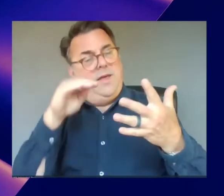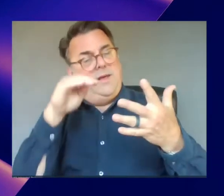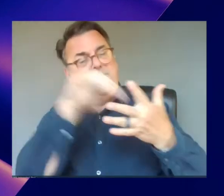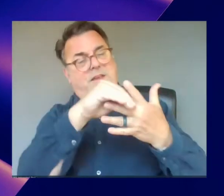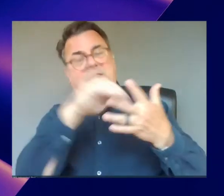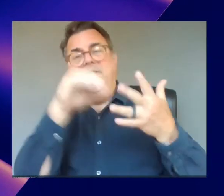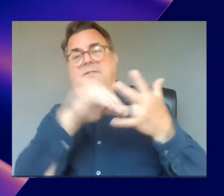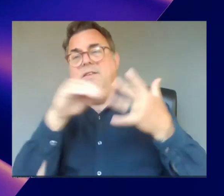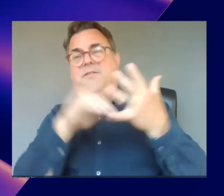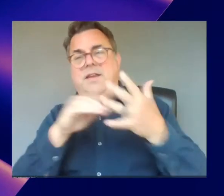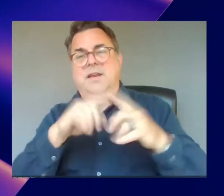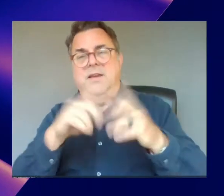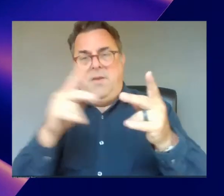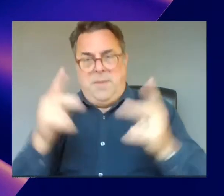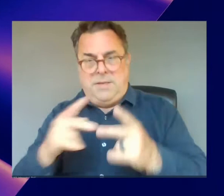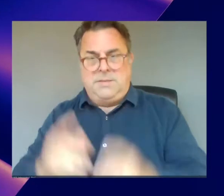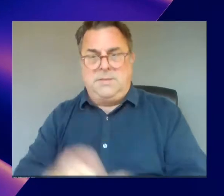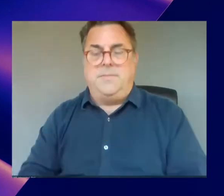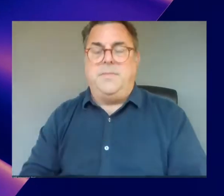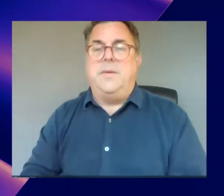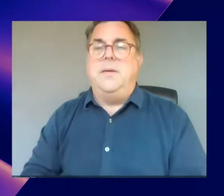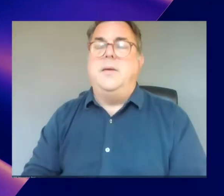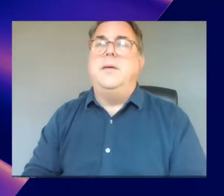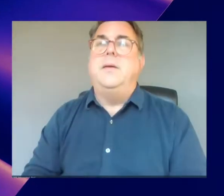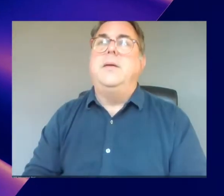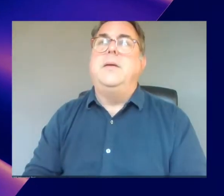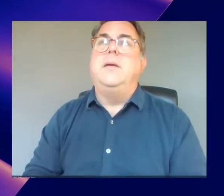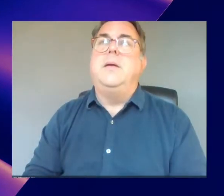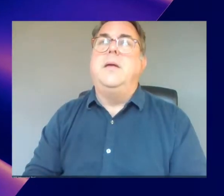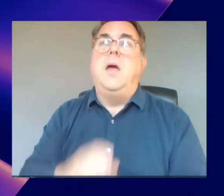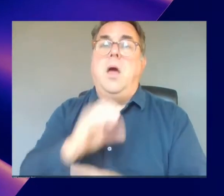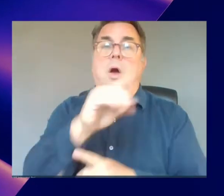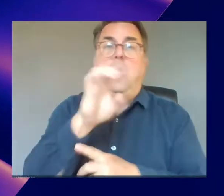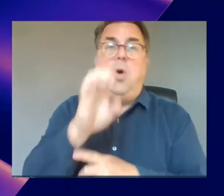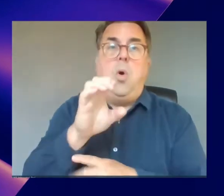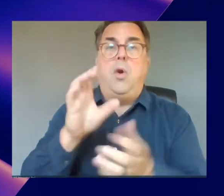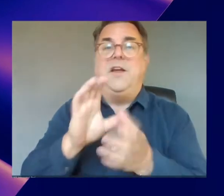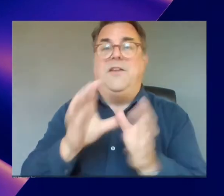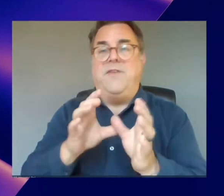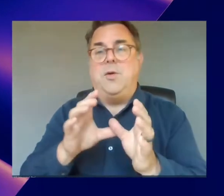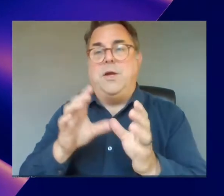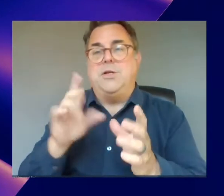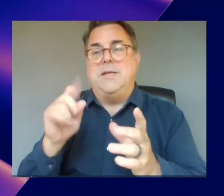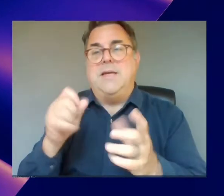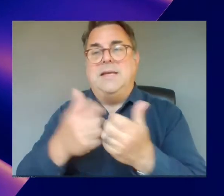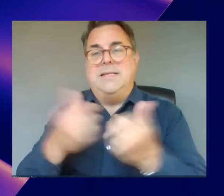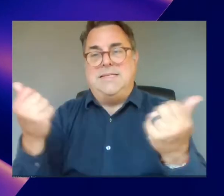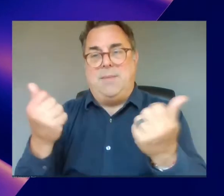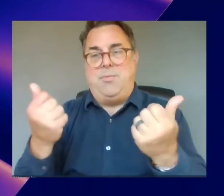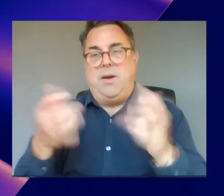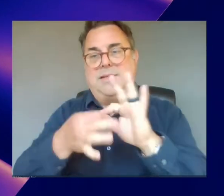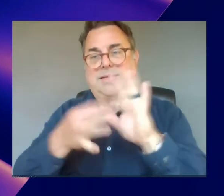You want to separate your code from your configuration data. That's sort of step one. [Dani] Decouple those. Decouple those, right.